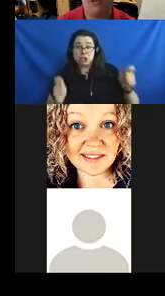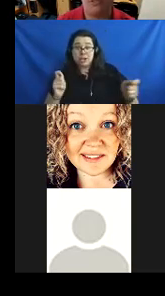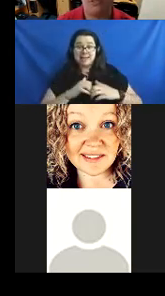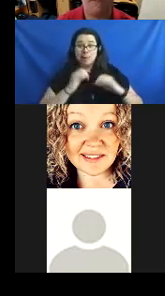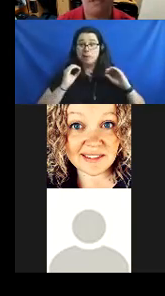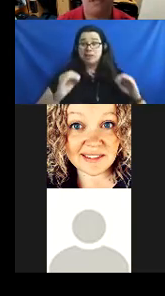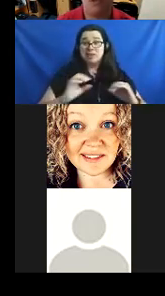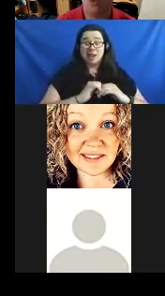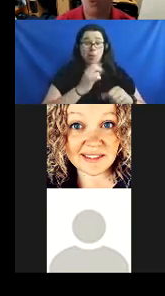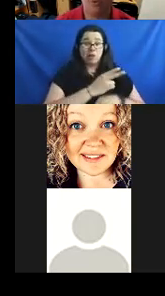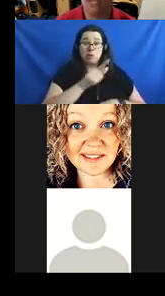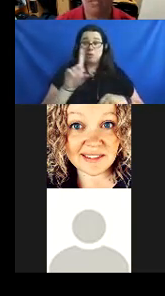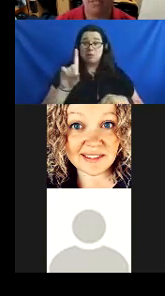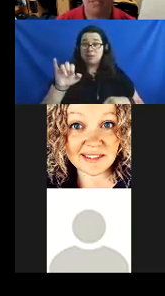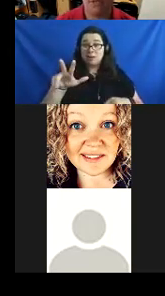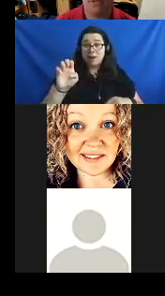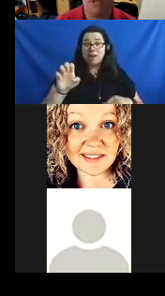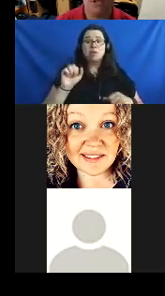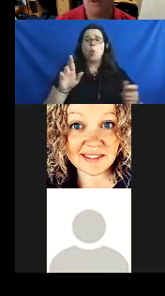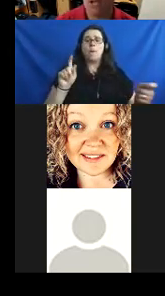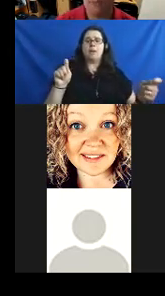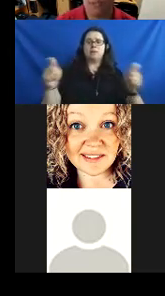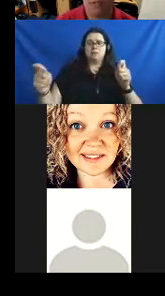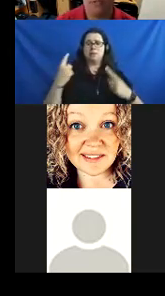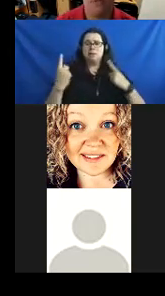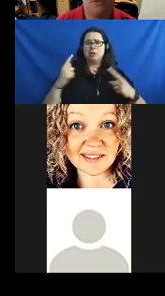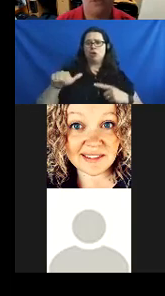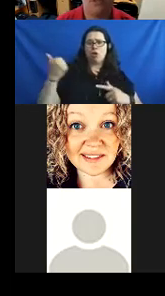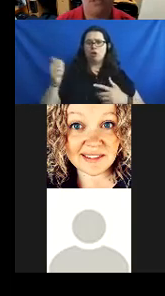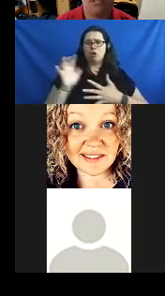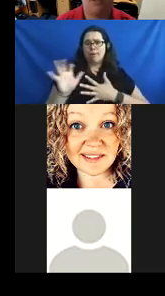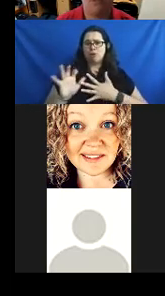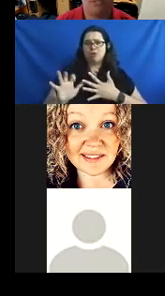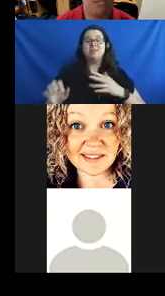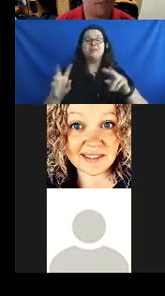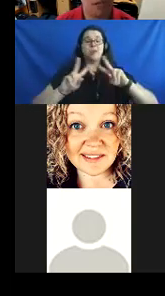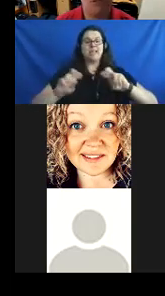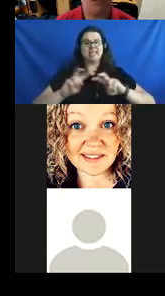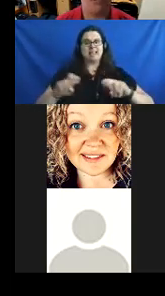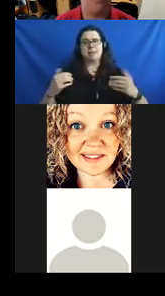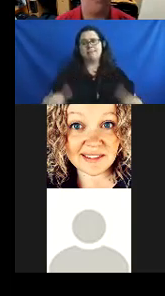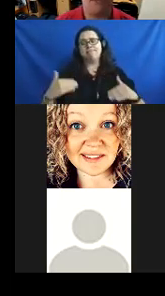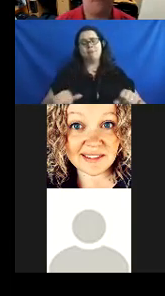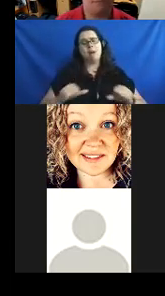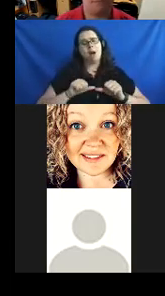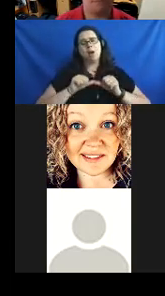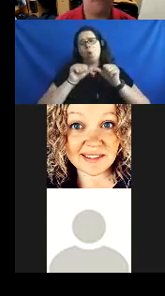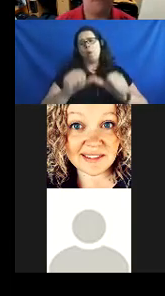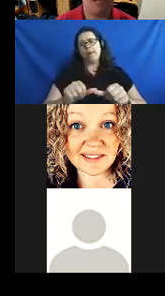ARE TEACHING OR DO WE NEED TO CONSIDER OTHER OPTIONS? THE ASSESSMENT IS REALLY ONGOING THROUGHOUT.